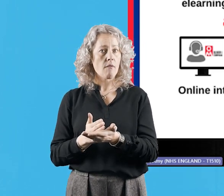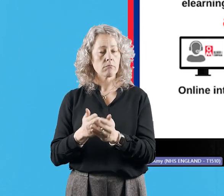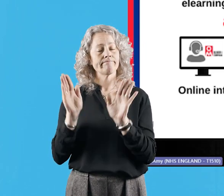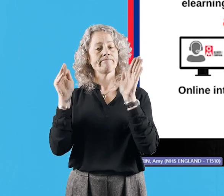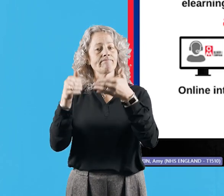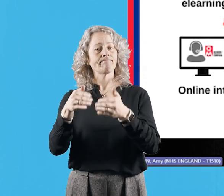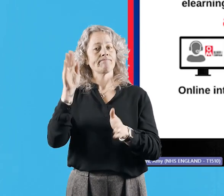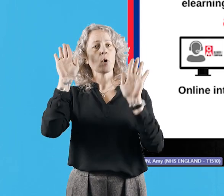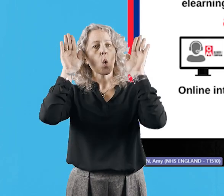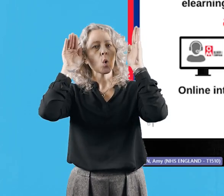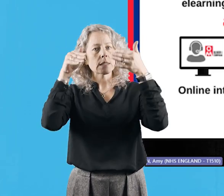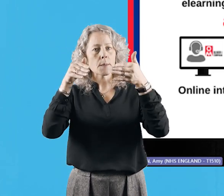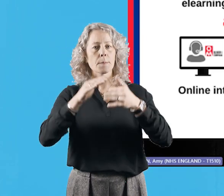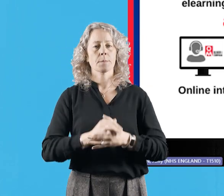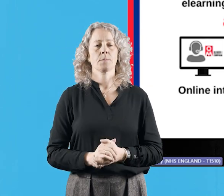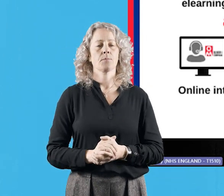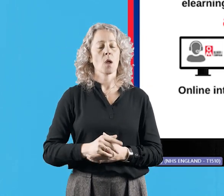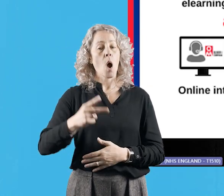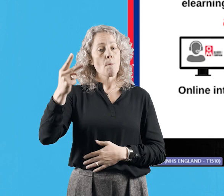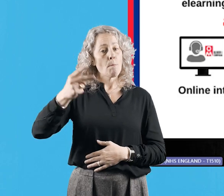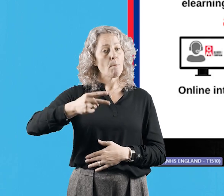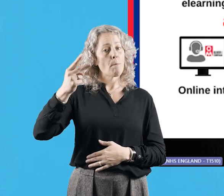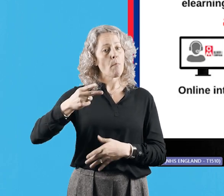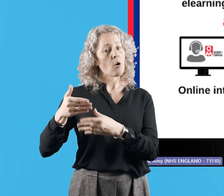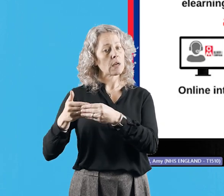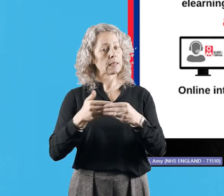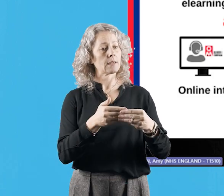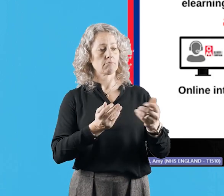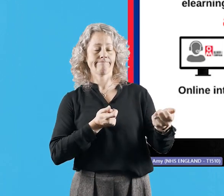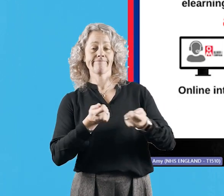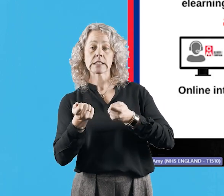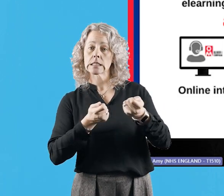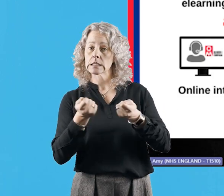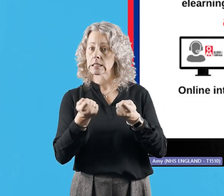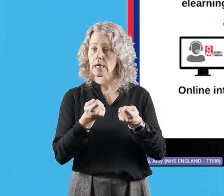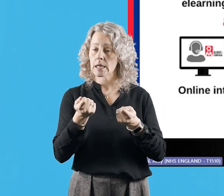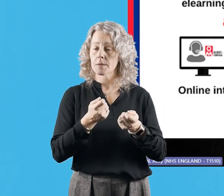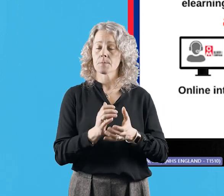is for autism. Each of those is led by a facilitator